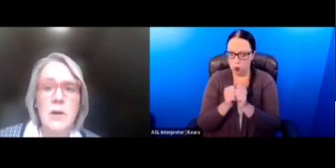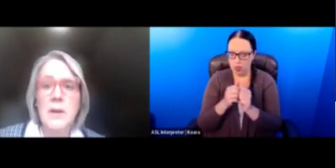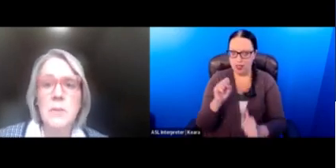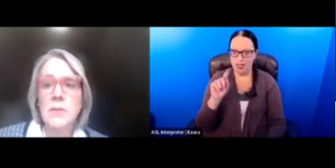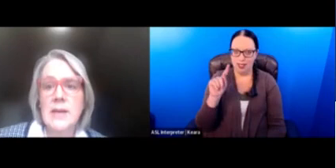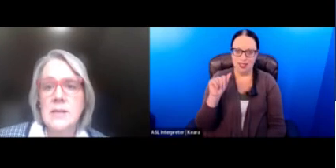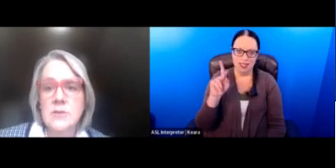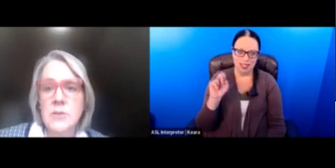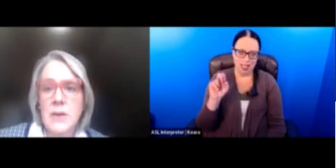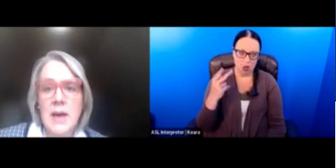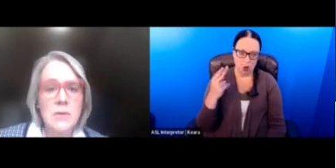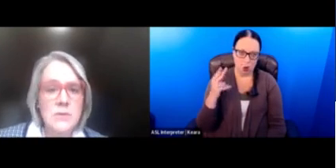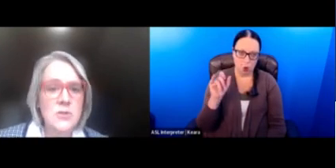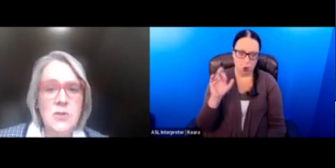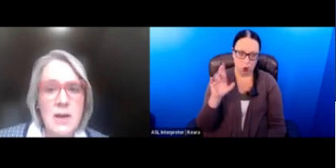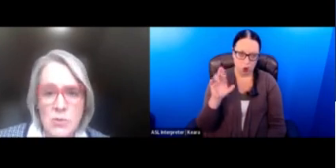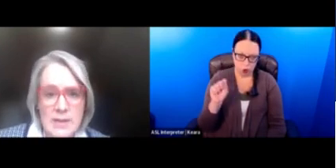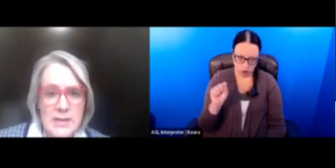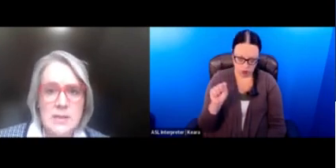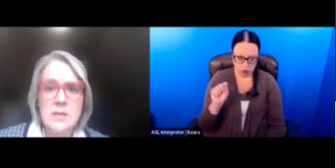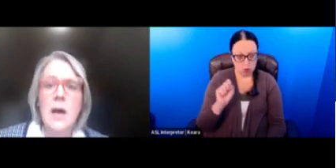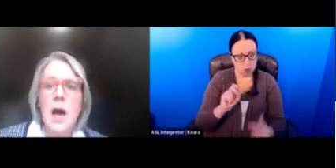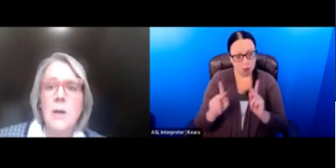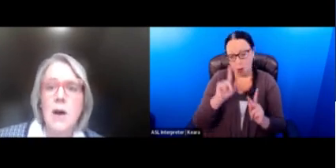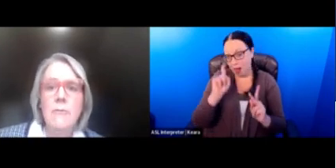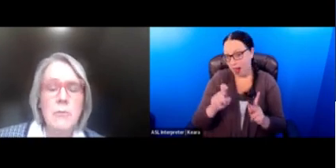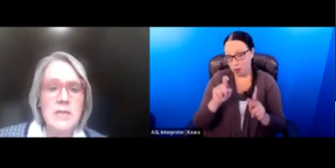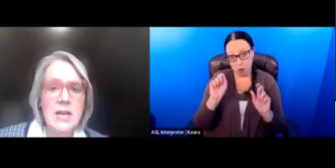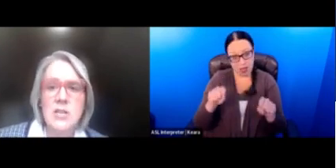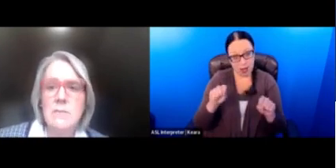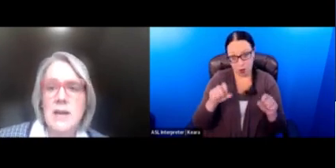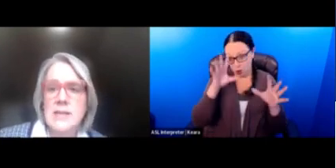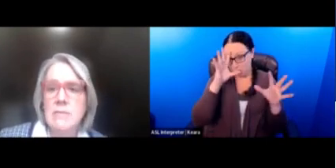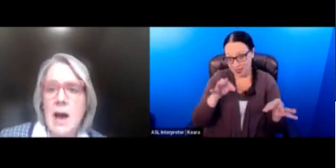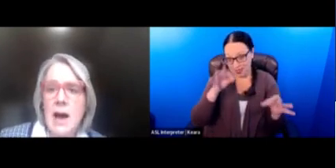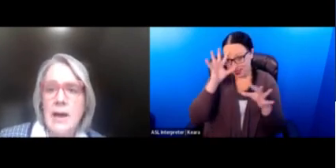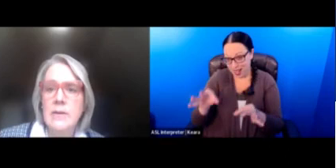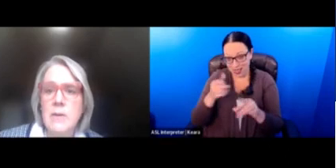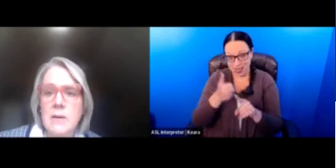You know, people need to be able to make choices, over protection, they seem kind, but